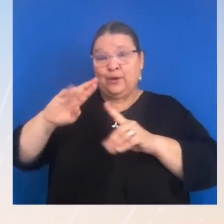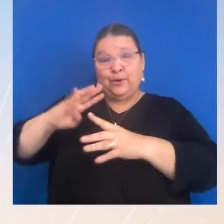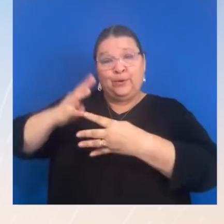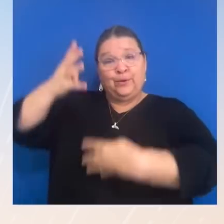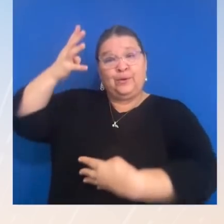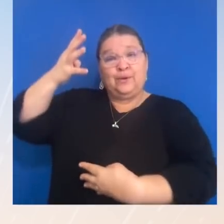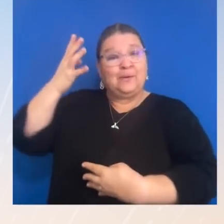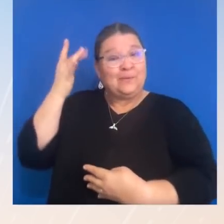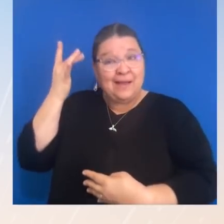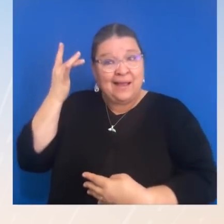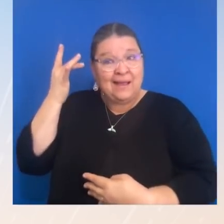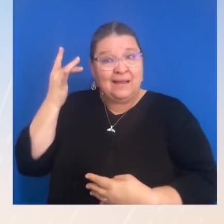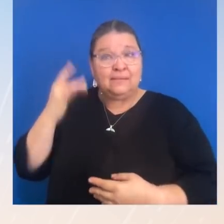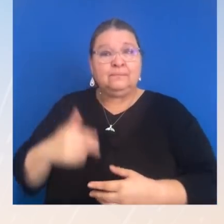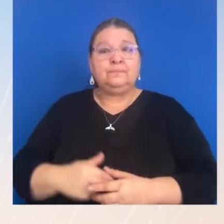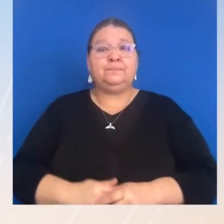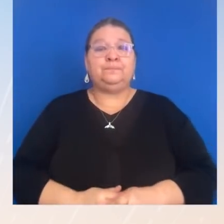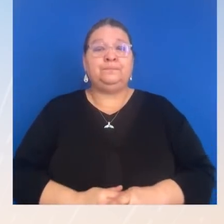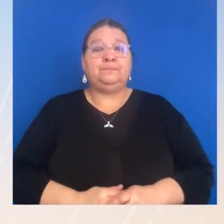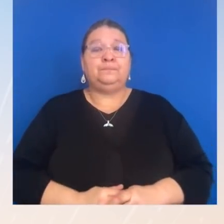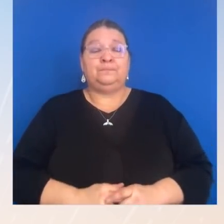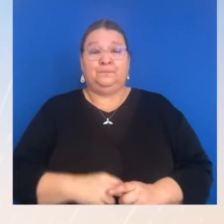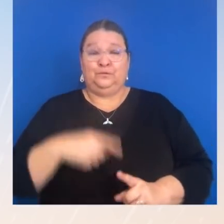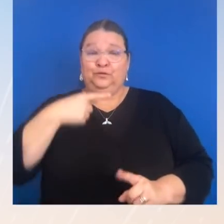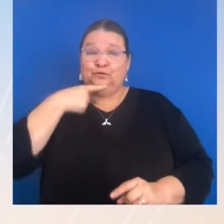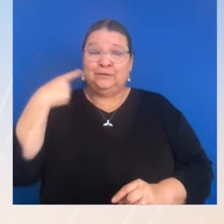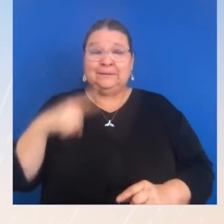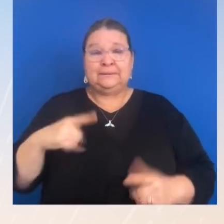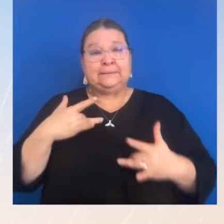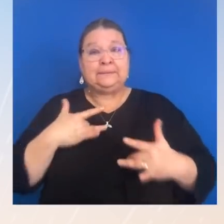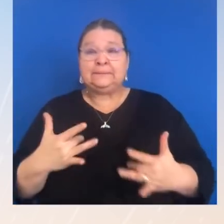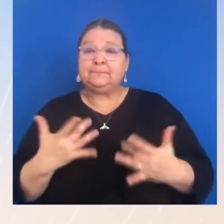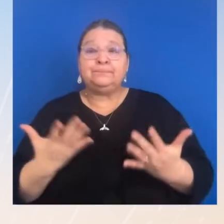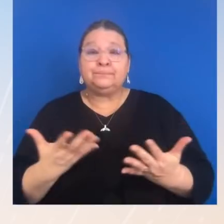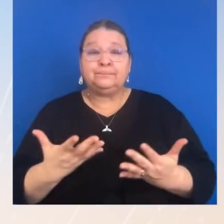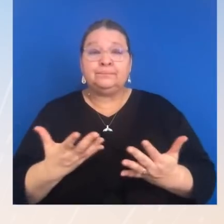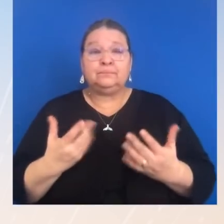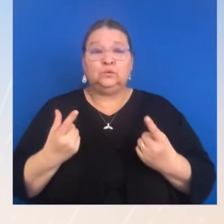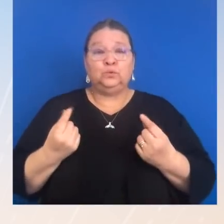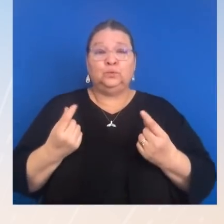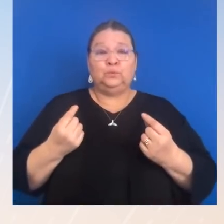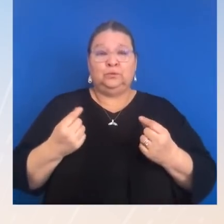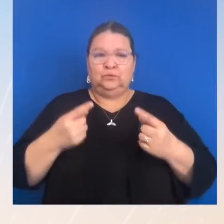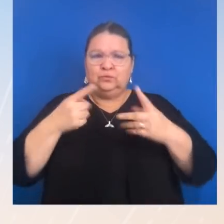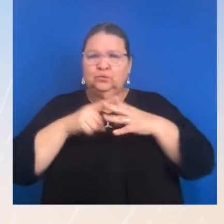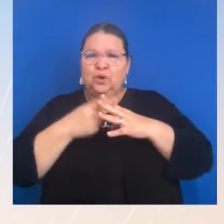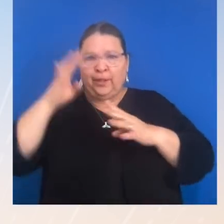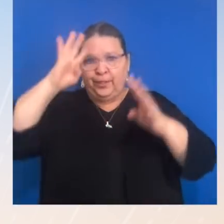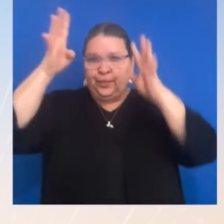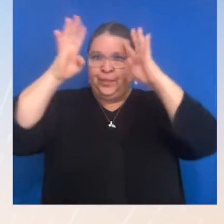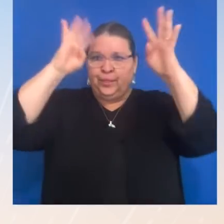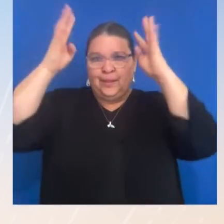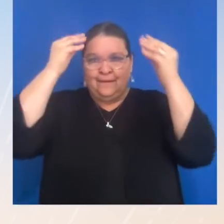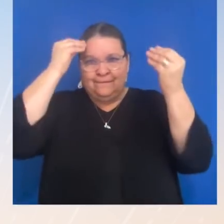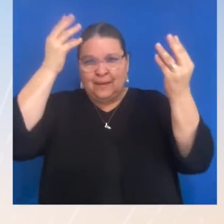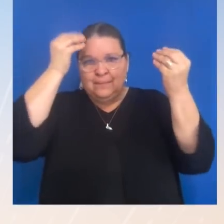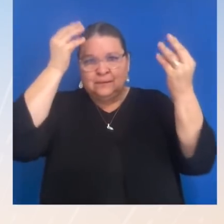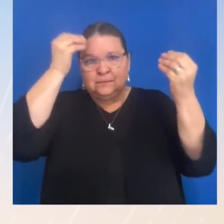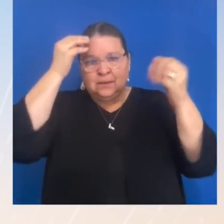also of inventing outright lies like this, which is the suggestion that the United States has a chemical and biological weapons program,